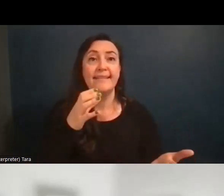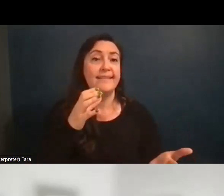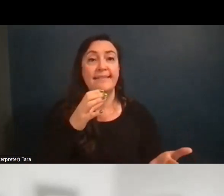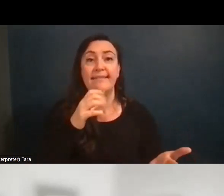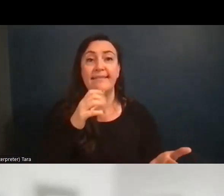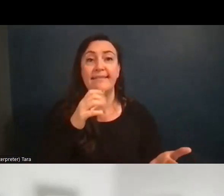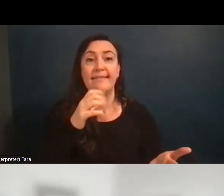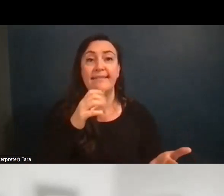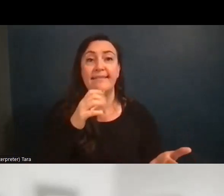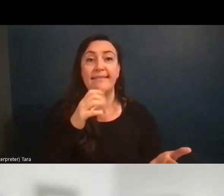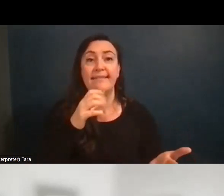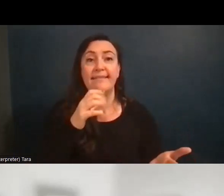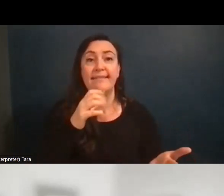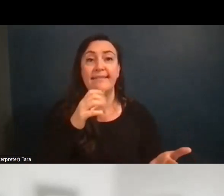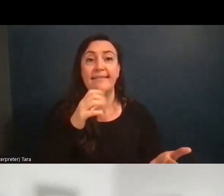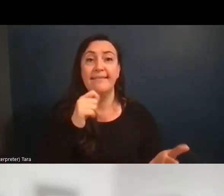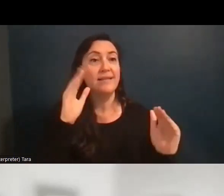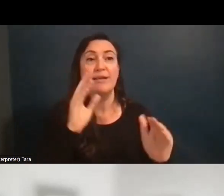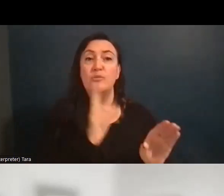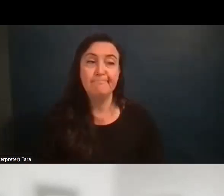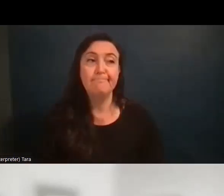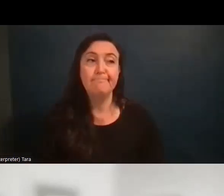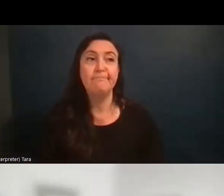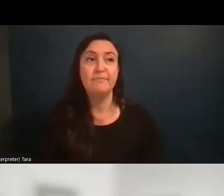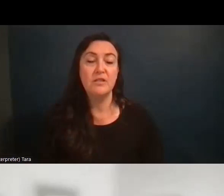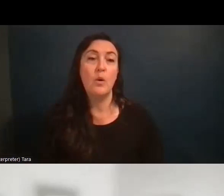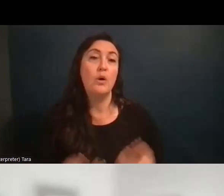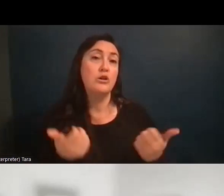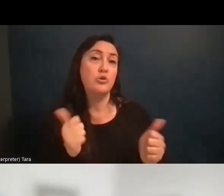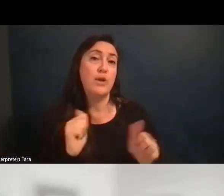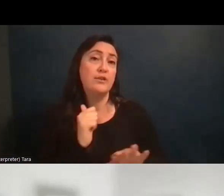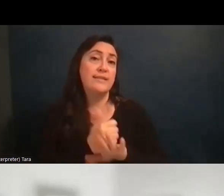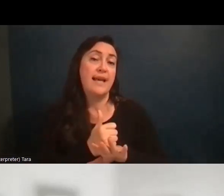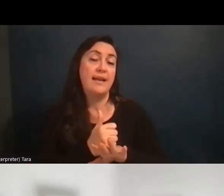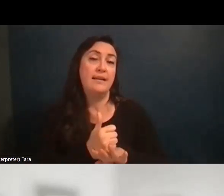So trying to set expectations with groups about what we can,